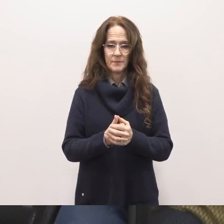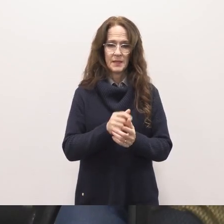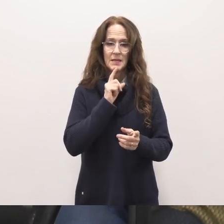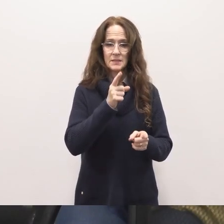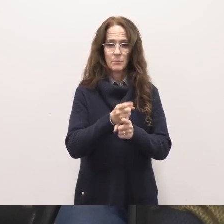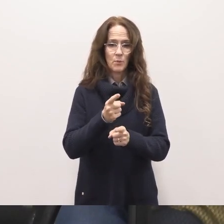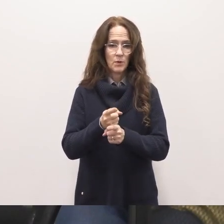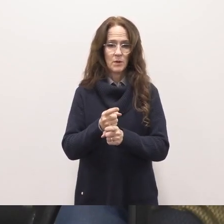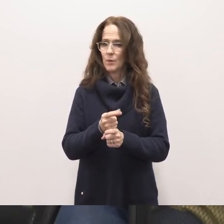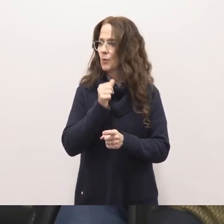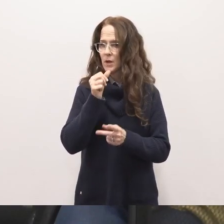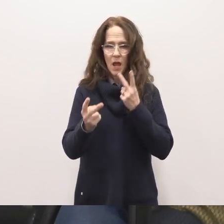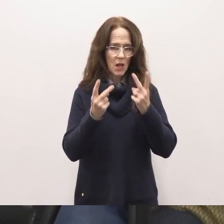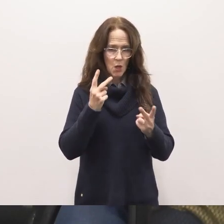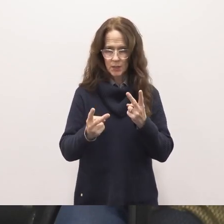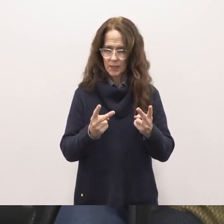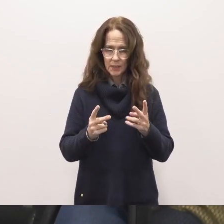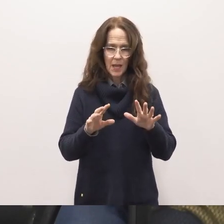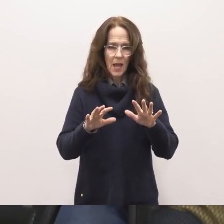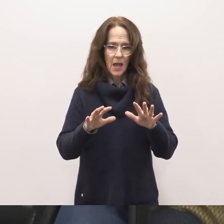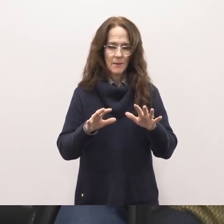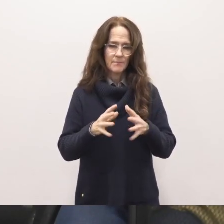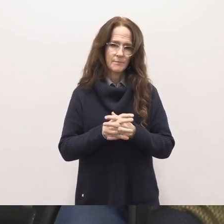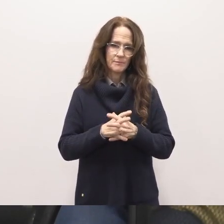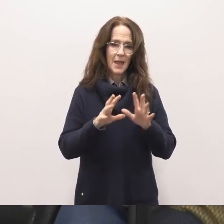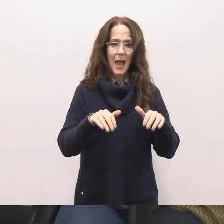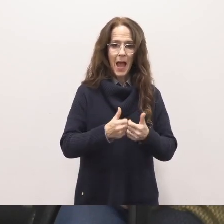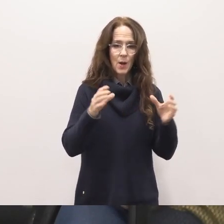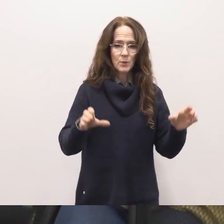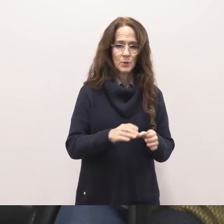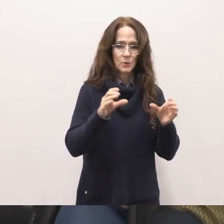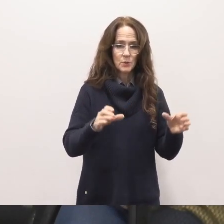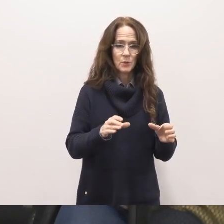Now, we're not looking to see how are you doing in terms of efficiency on